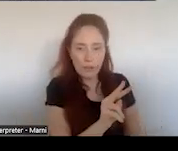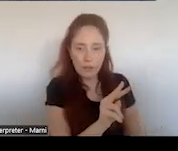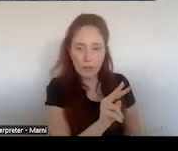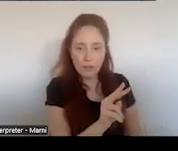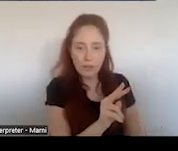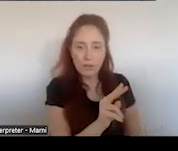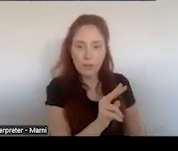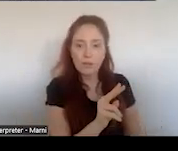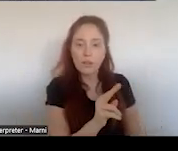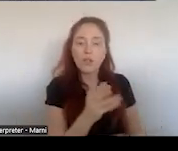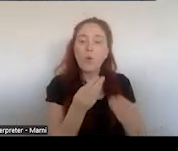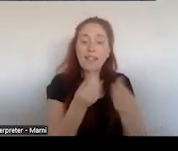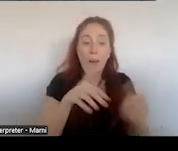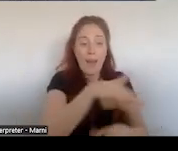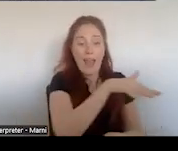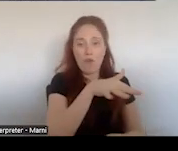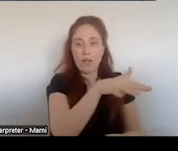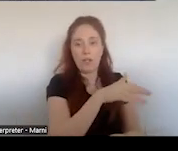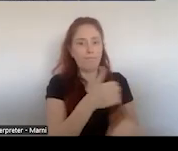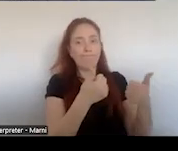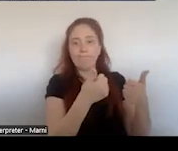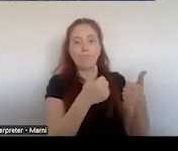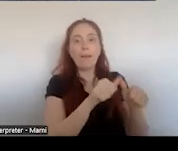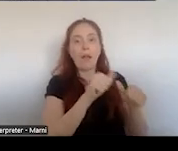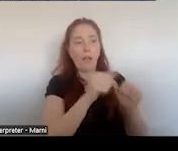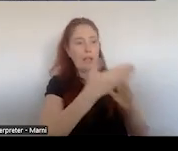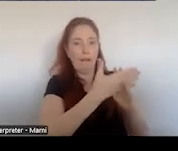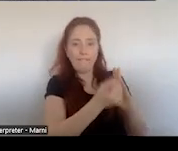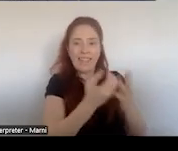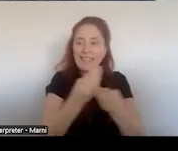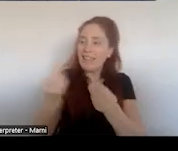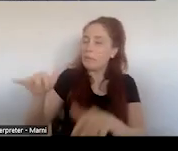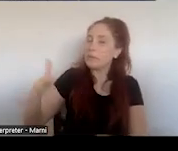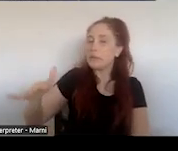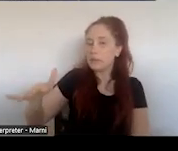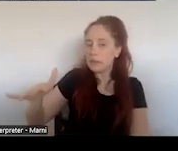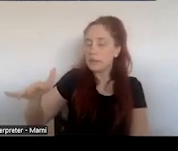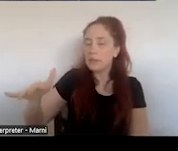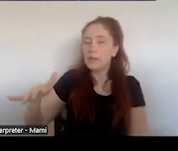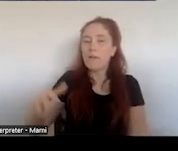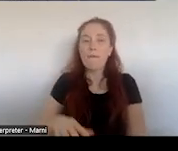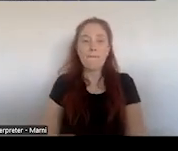subsectors within the arts and sector. So the plan will take a staged approach to